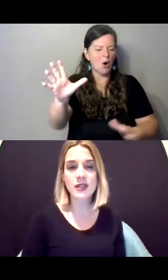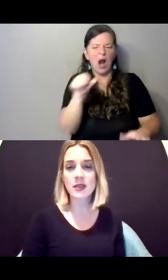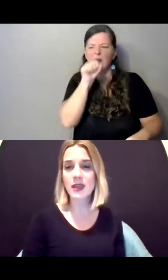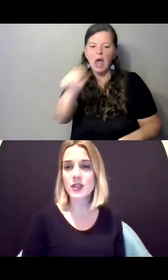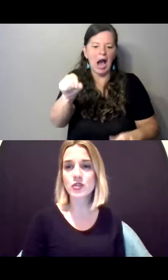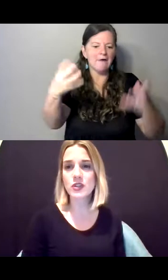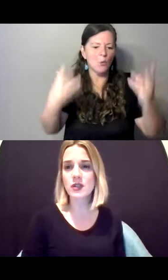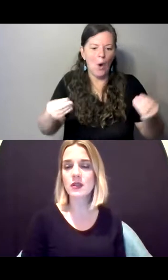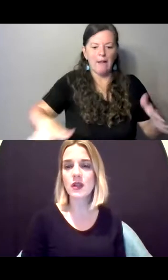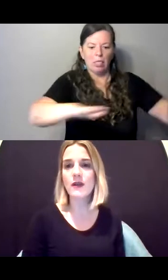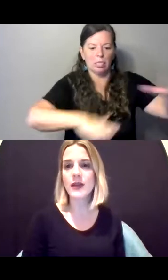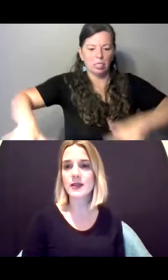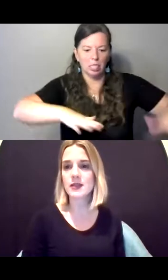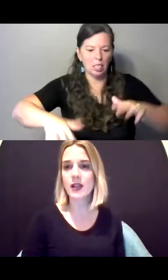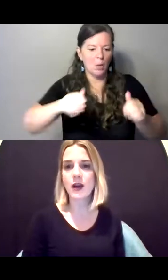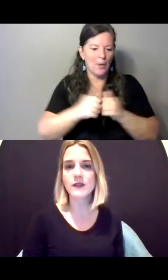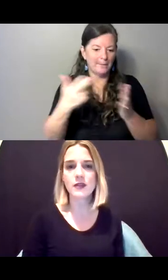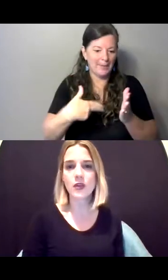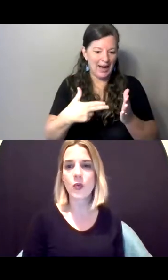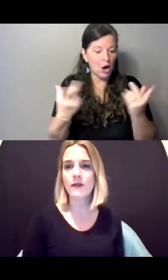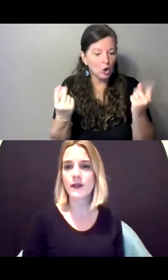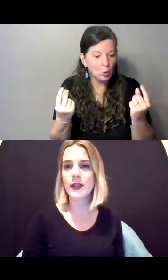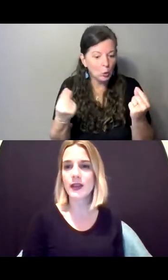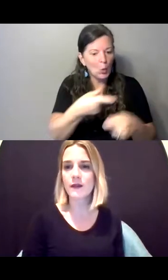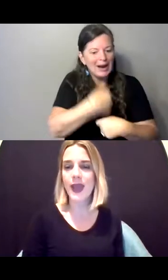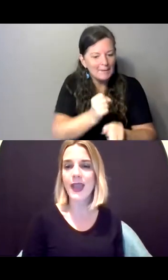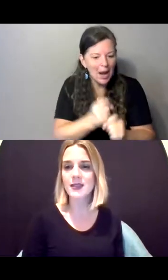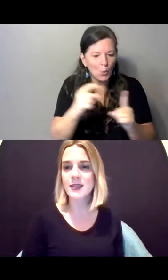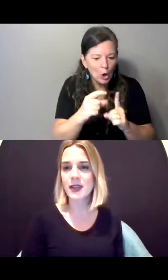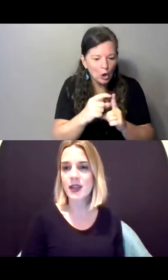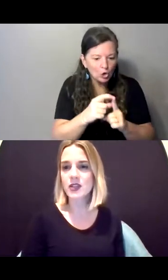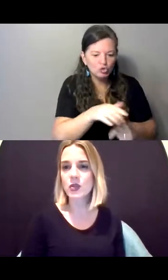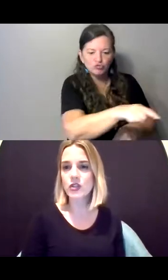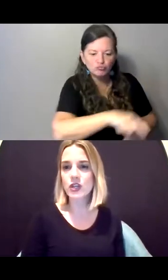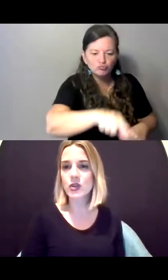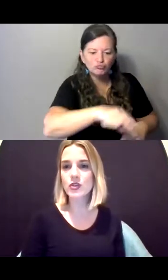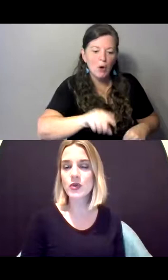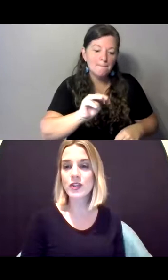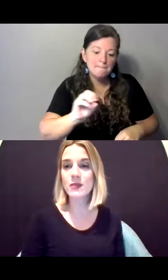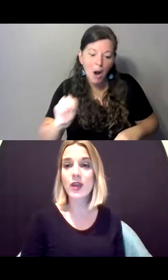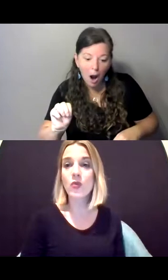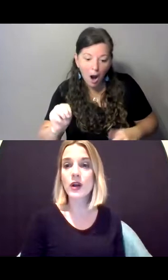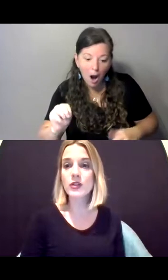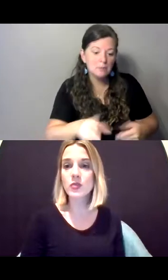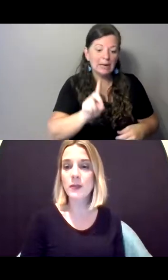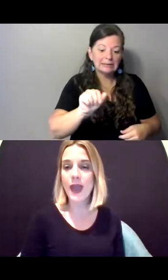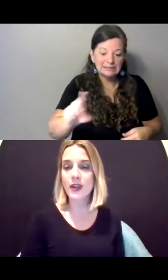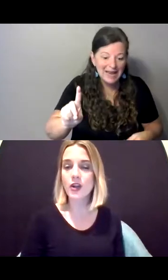and some kids will love it. They love to the wet feeling of paint. So, what you can do is you can actually make words with the paint, you know,